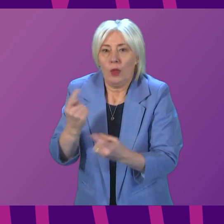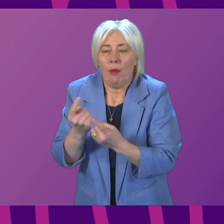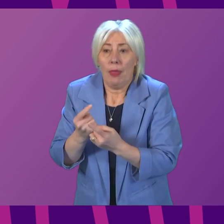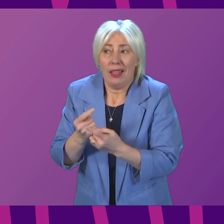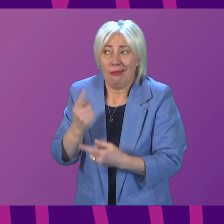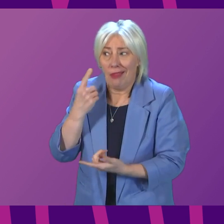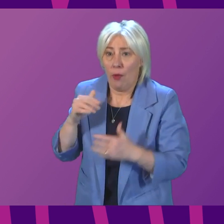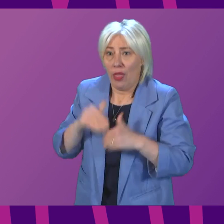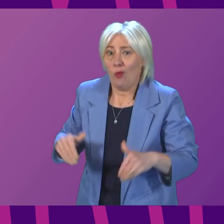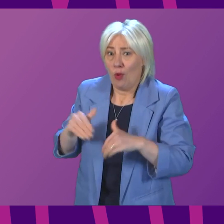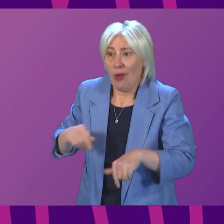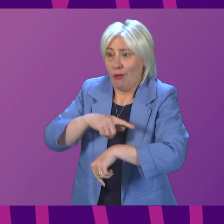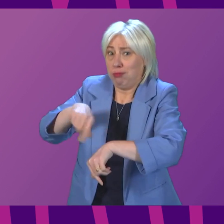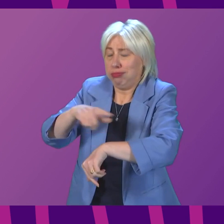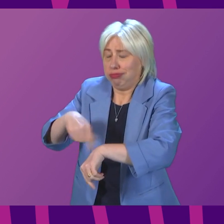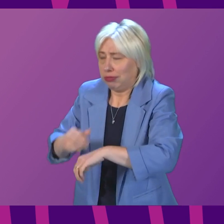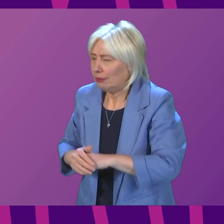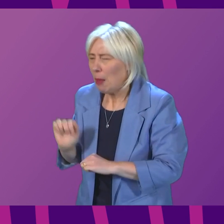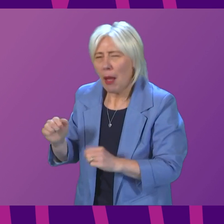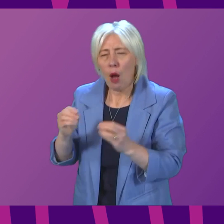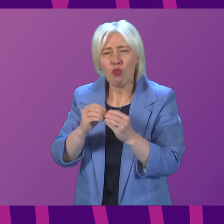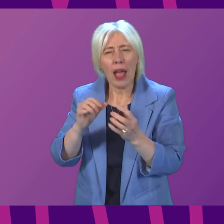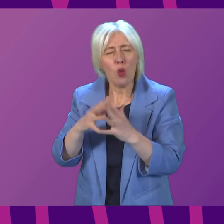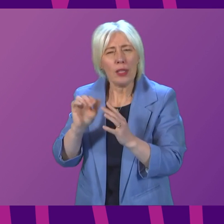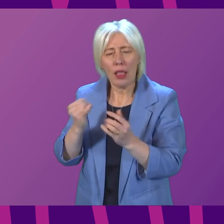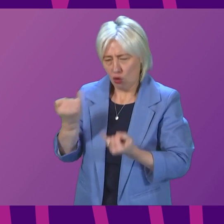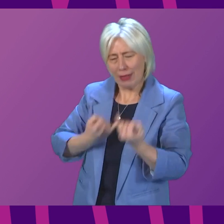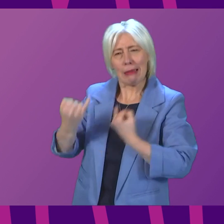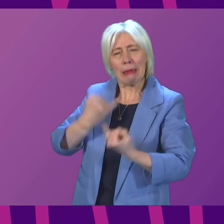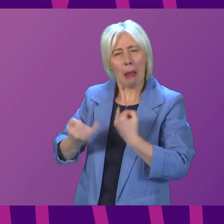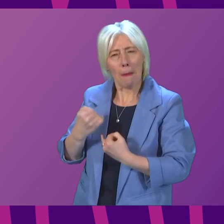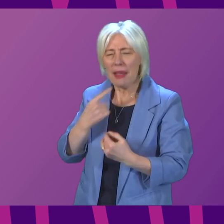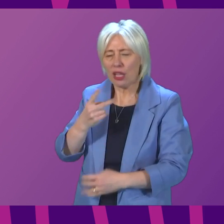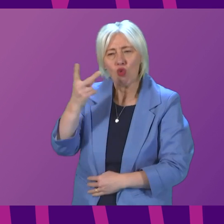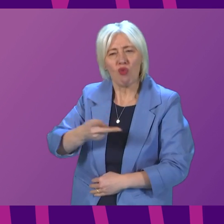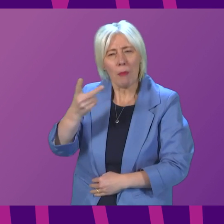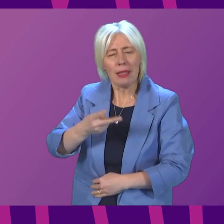I am interested in Brian Whittle’s criticism of what he described as “repeated delays”.